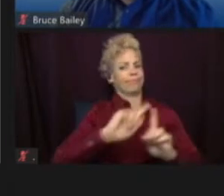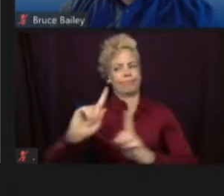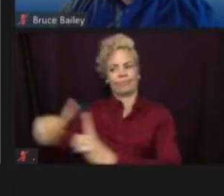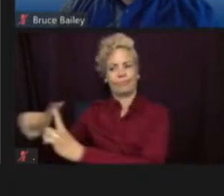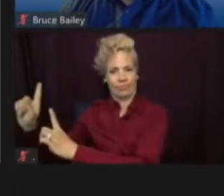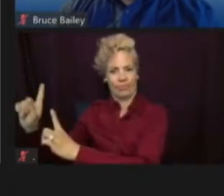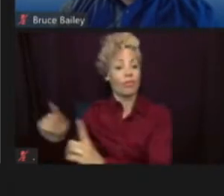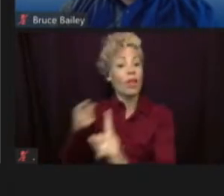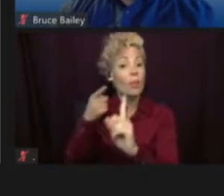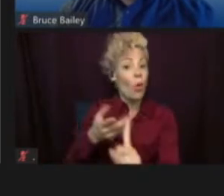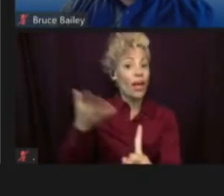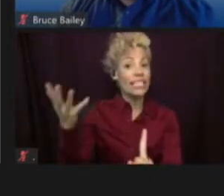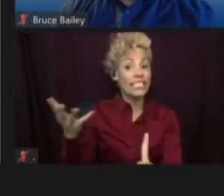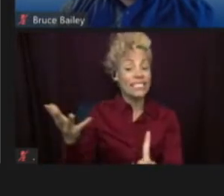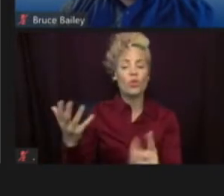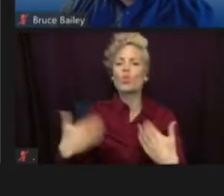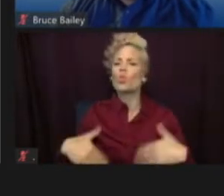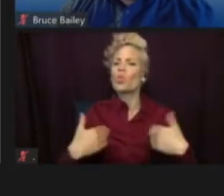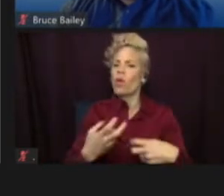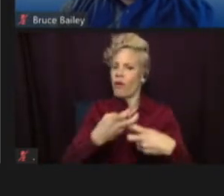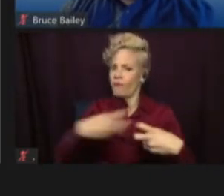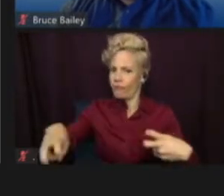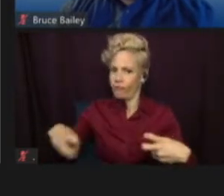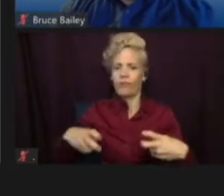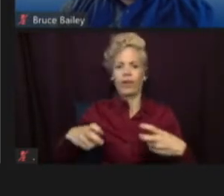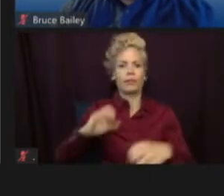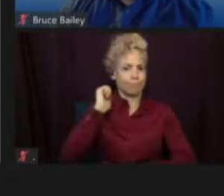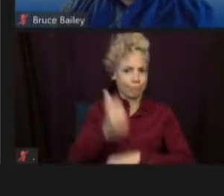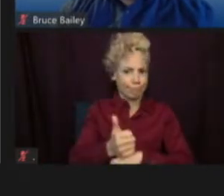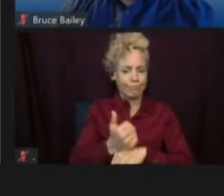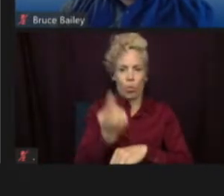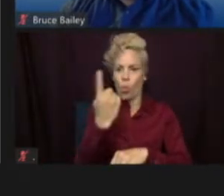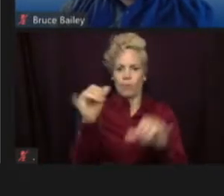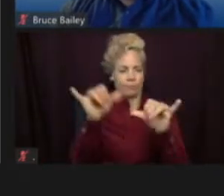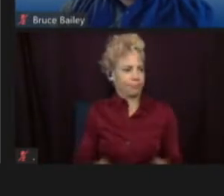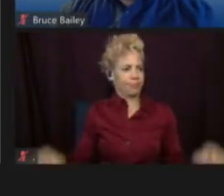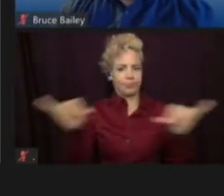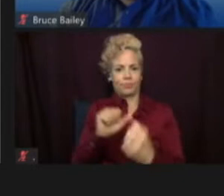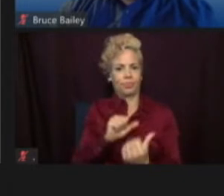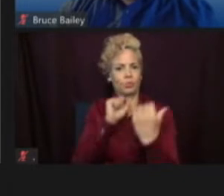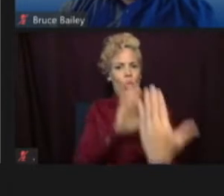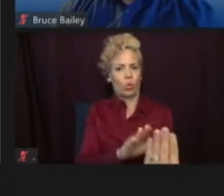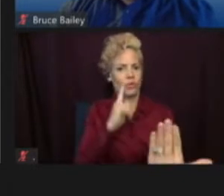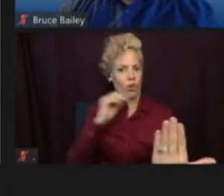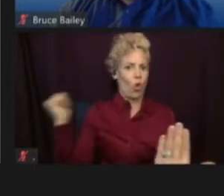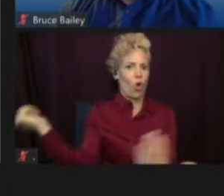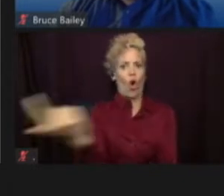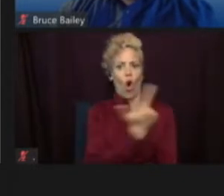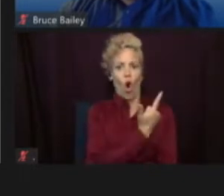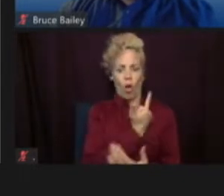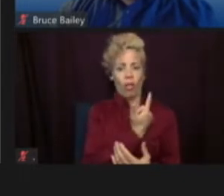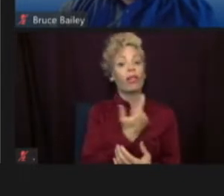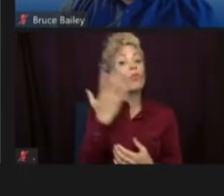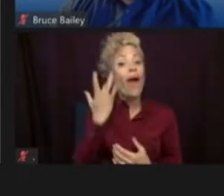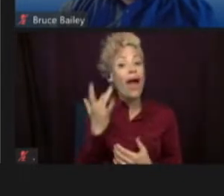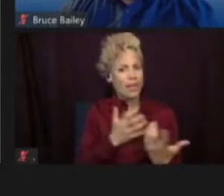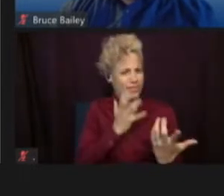to have a universal approach to all of this. Because it needs to be adapted to the concerns of each agency.